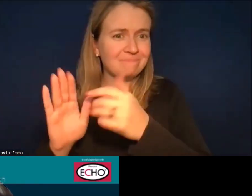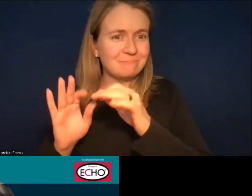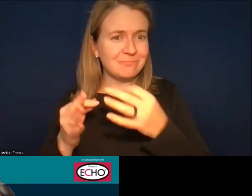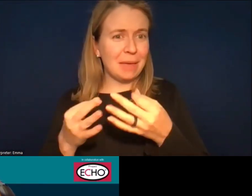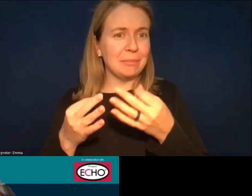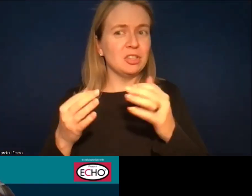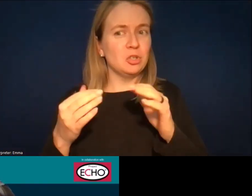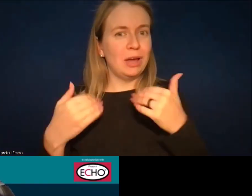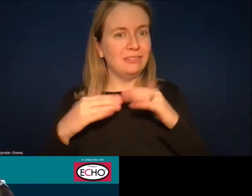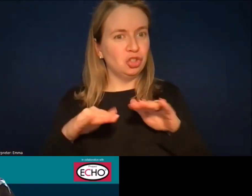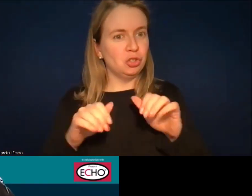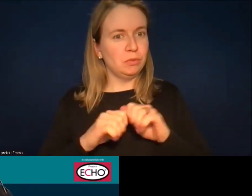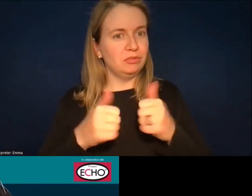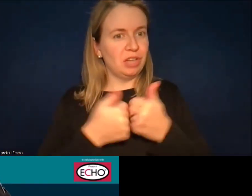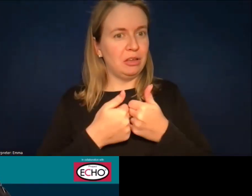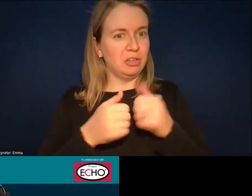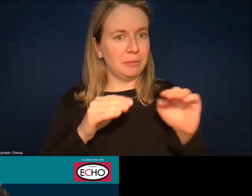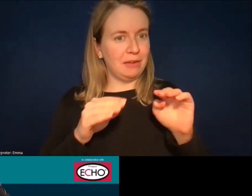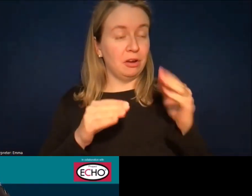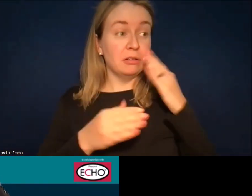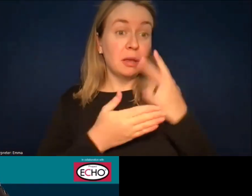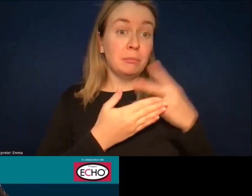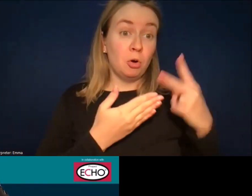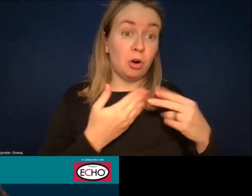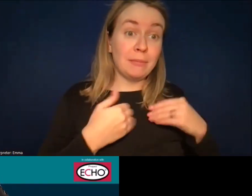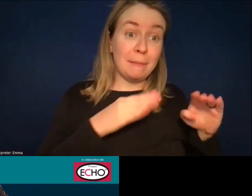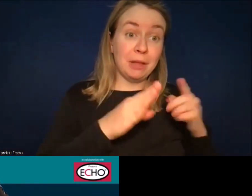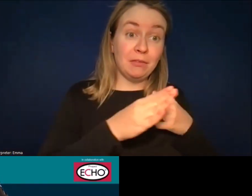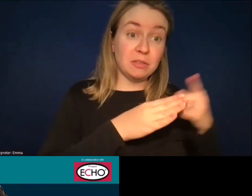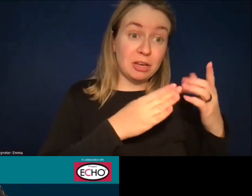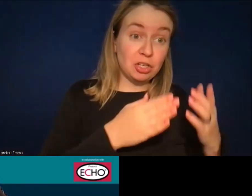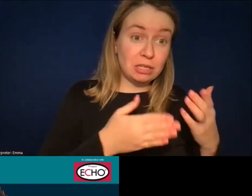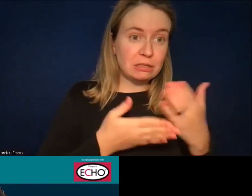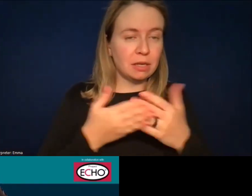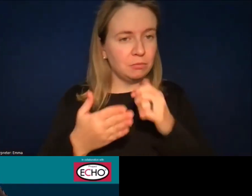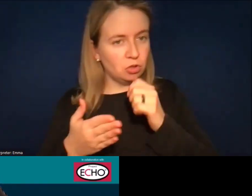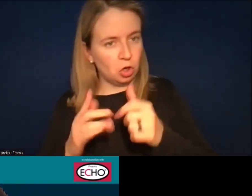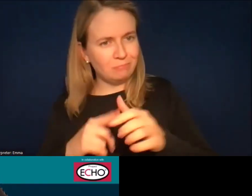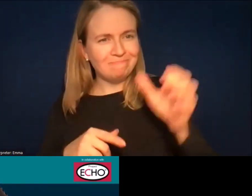programs have behavior specialists. Some programs don't, but after listening to you and you identifying those